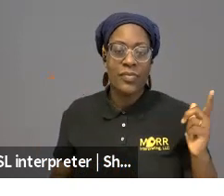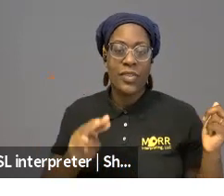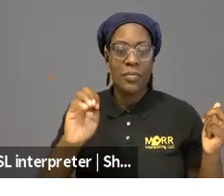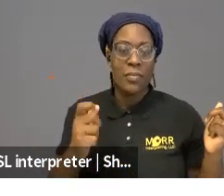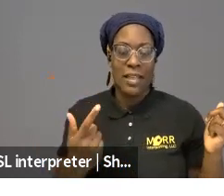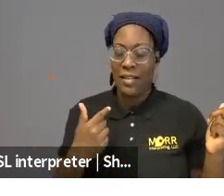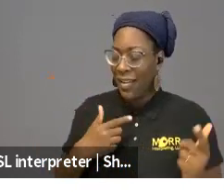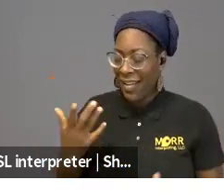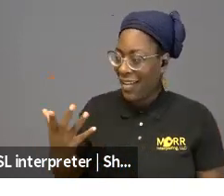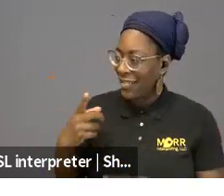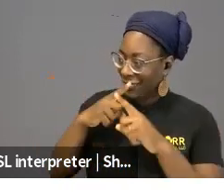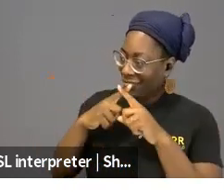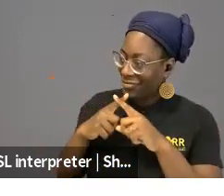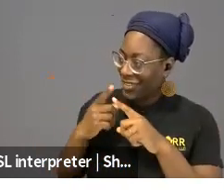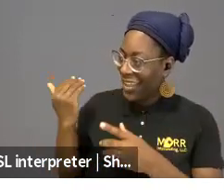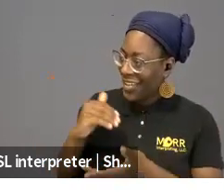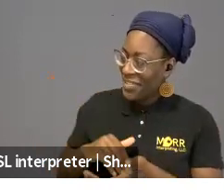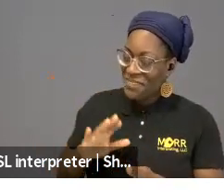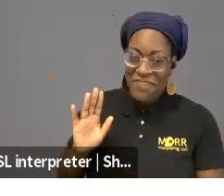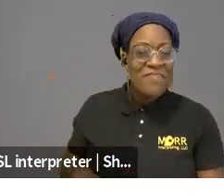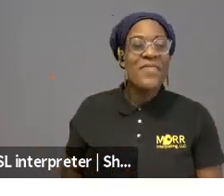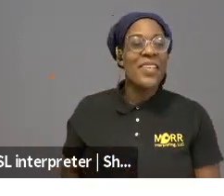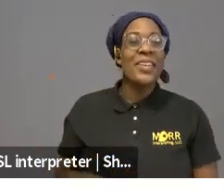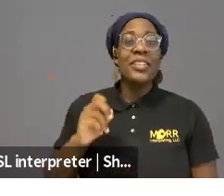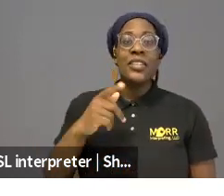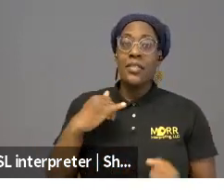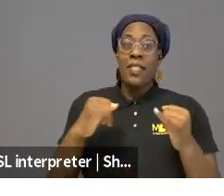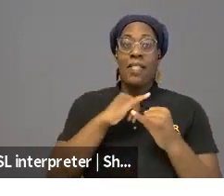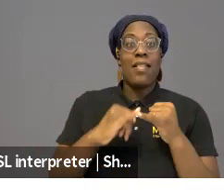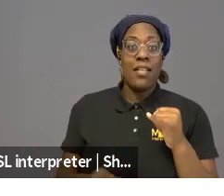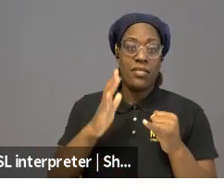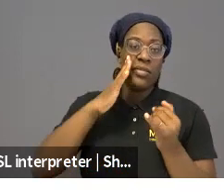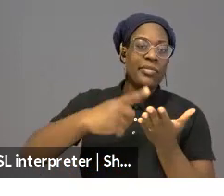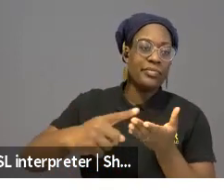is the interdependence and collaboration among the writing center community at large and specifically